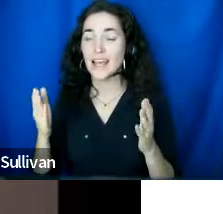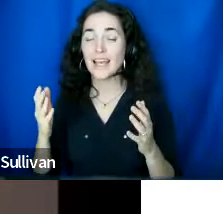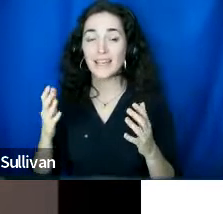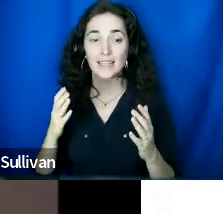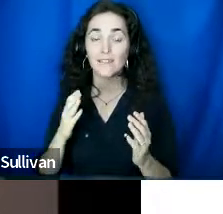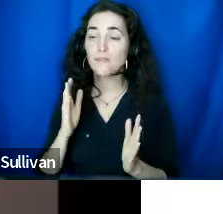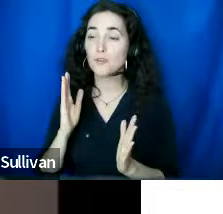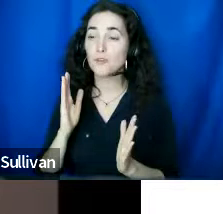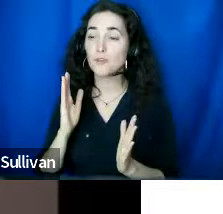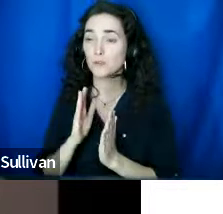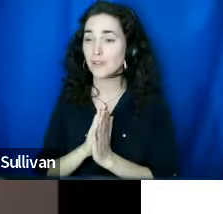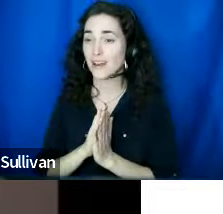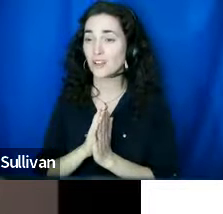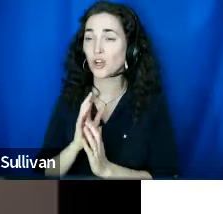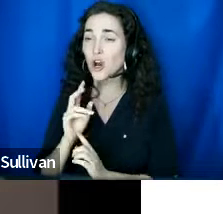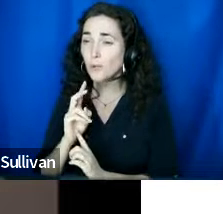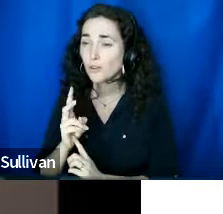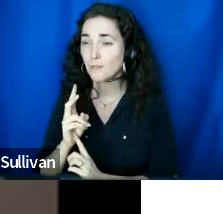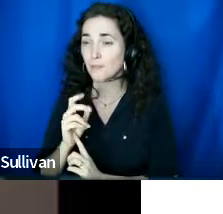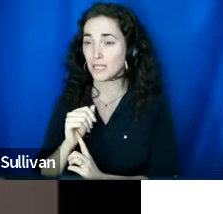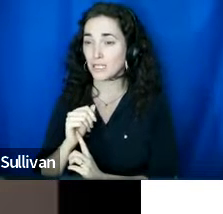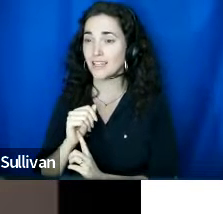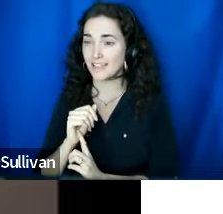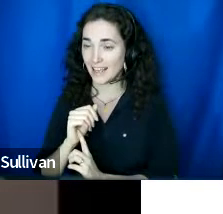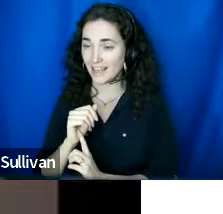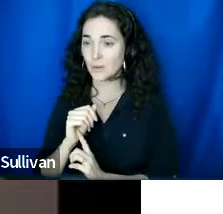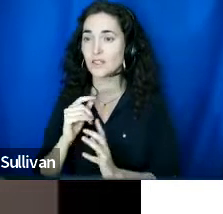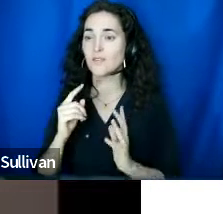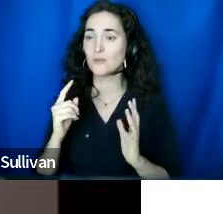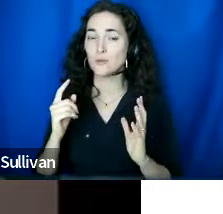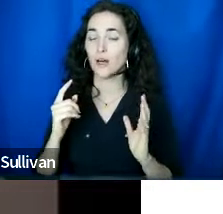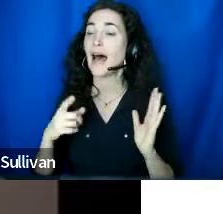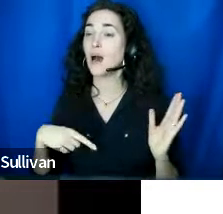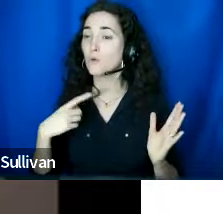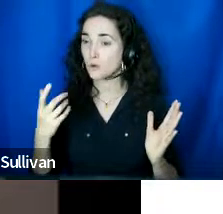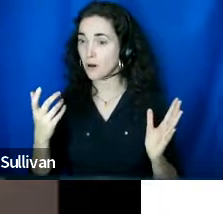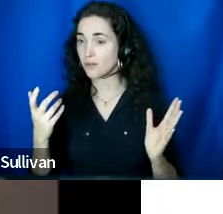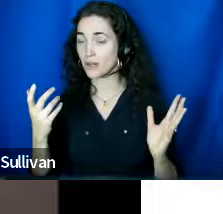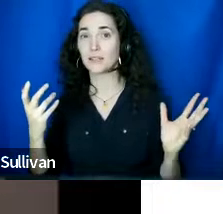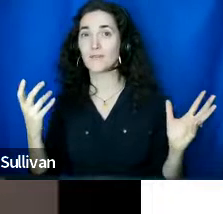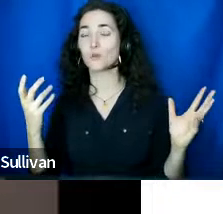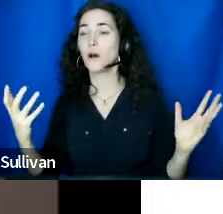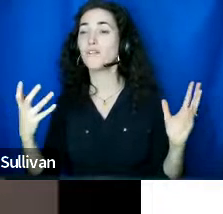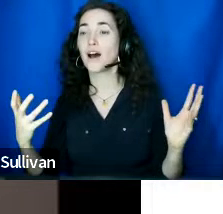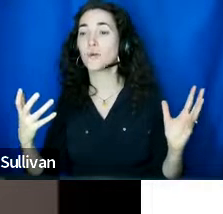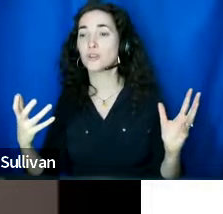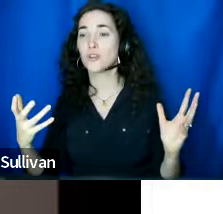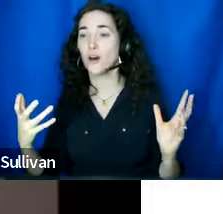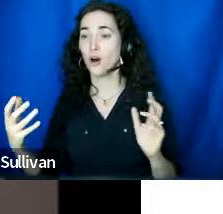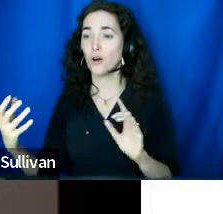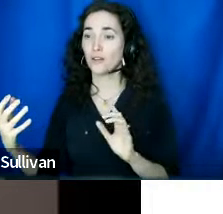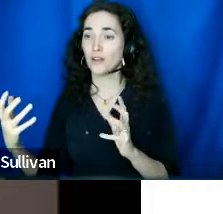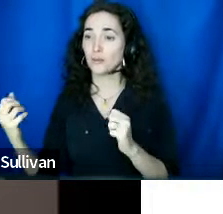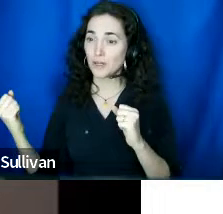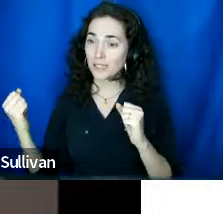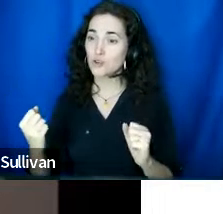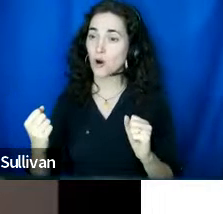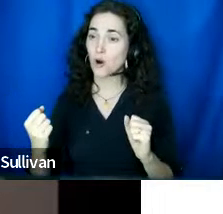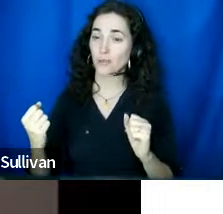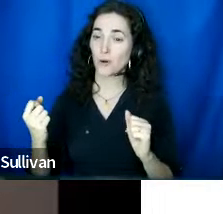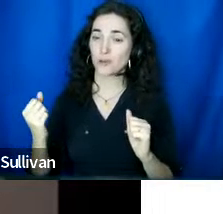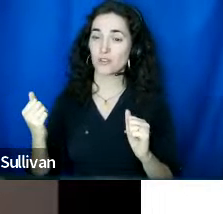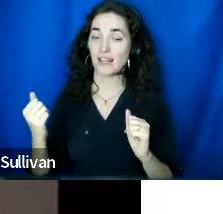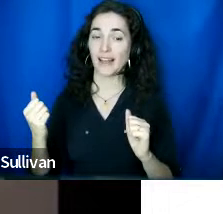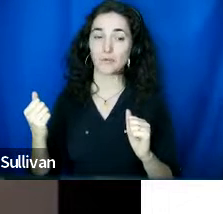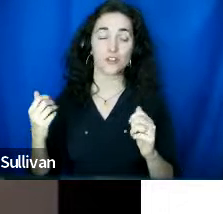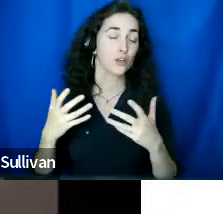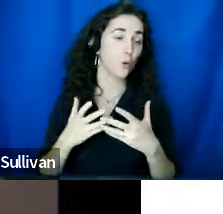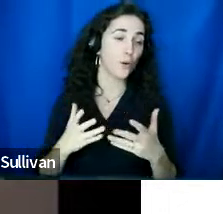And if you were to do that a couple of minutes a day, that would give you an hour, a month that would give you 12 hours of really strong exposure to sign language.